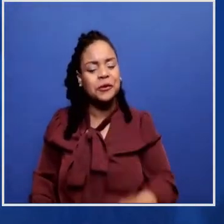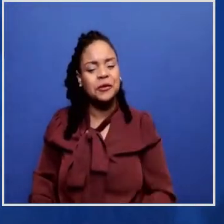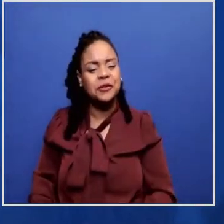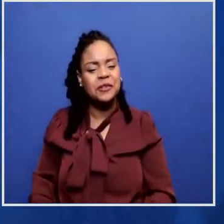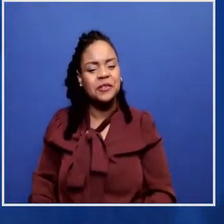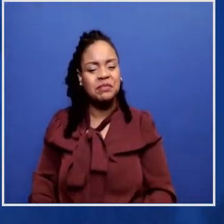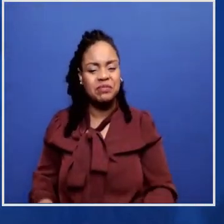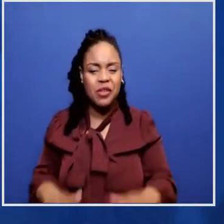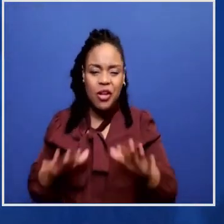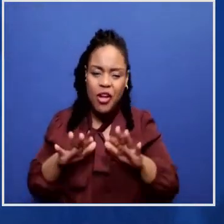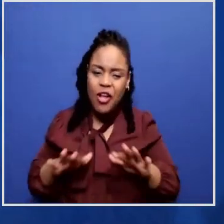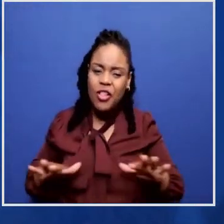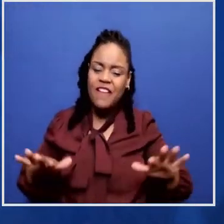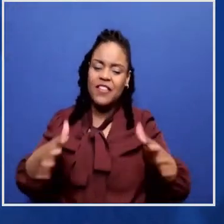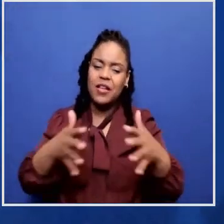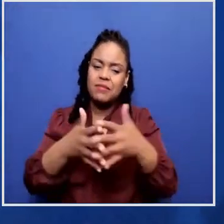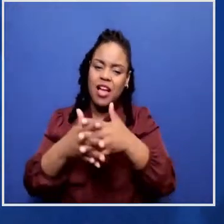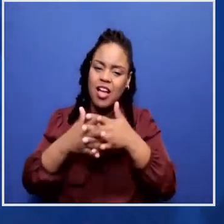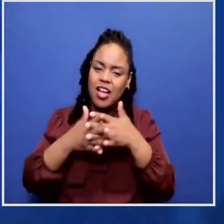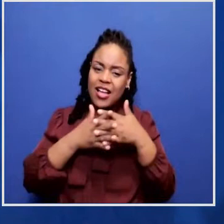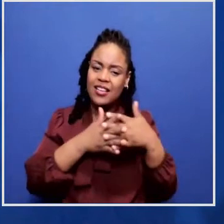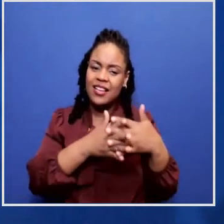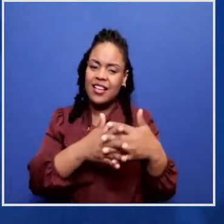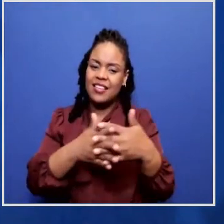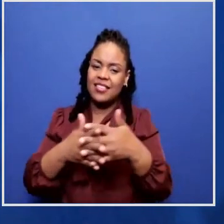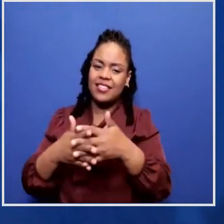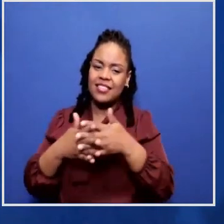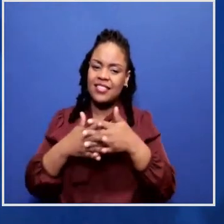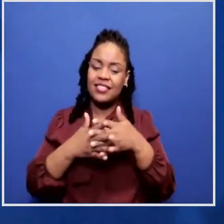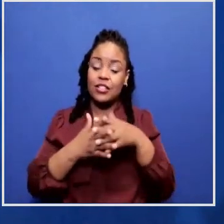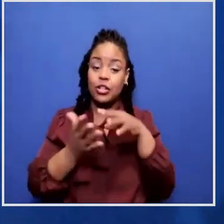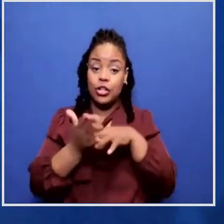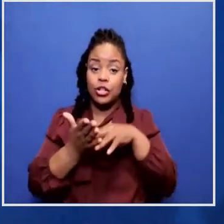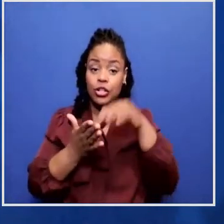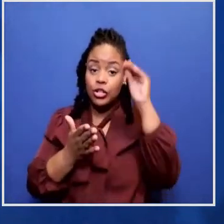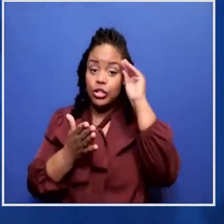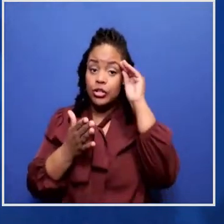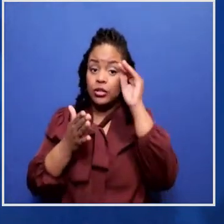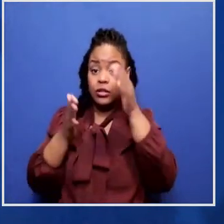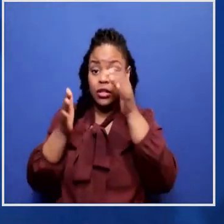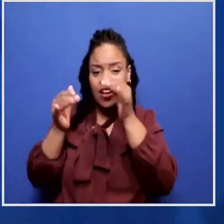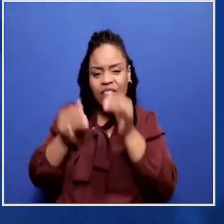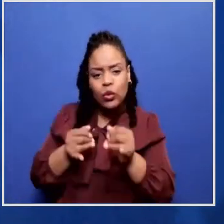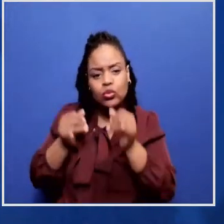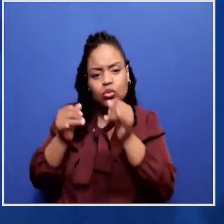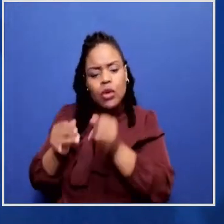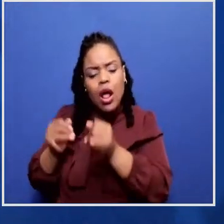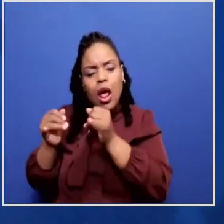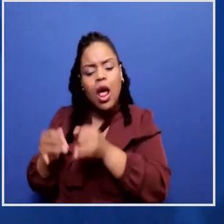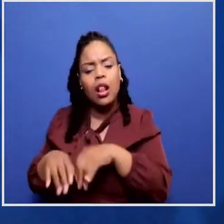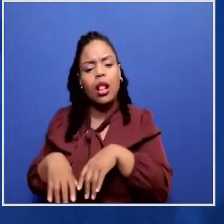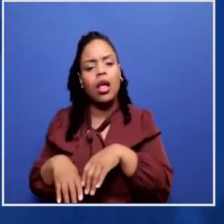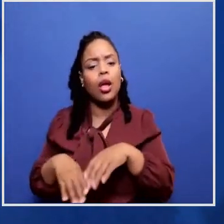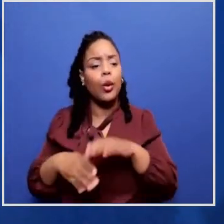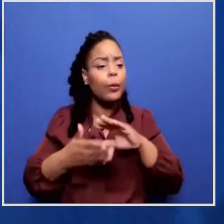RIGHT? TO SPREAD OUT ACROSS OUR NATION , TRULY INCREDIBLE TO LEARN